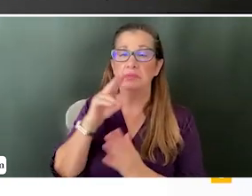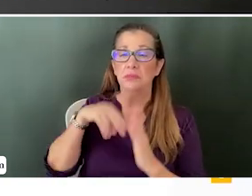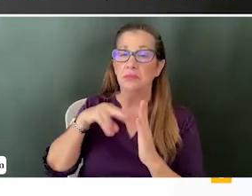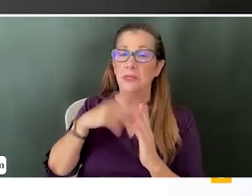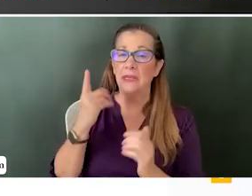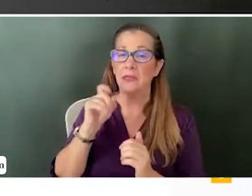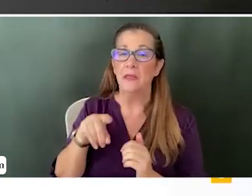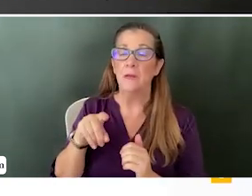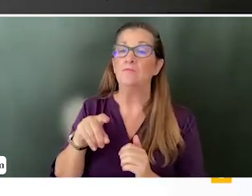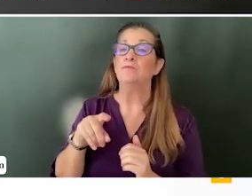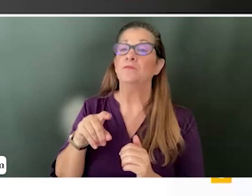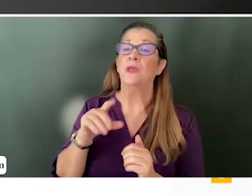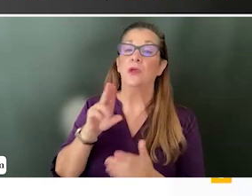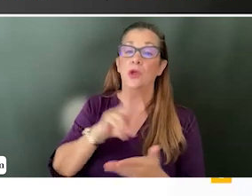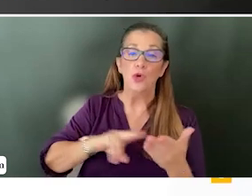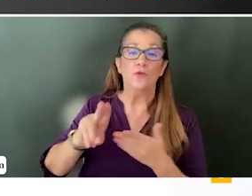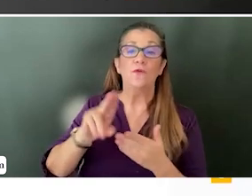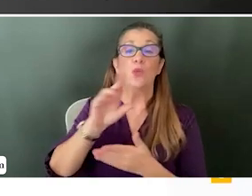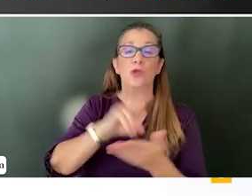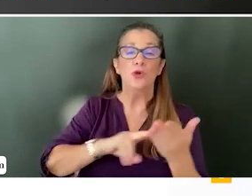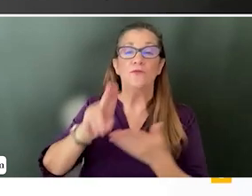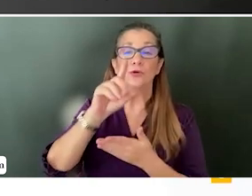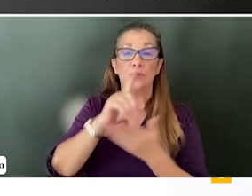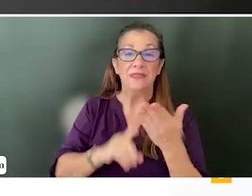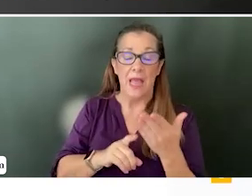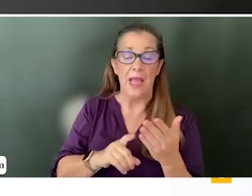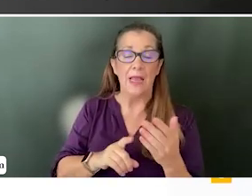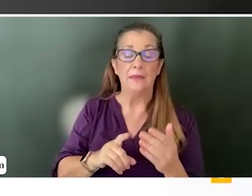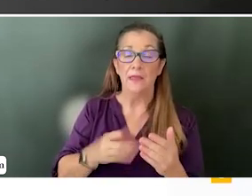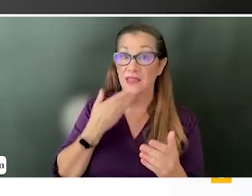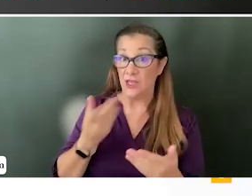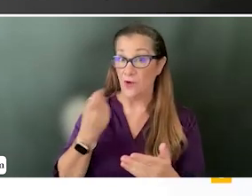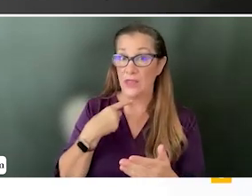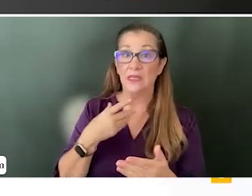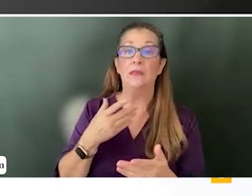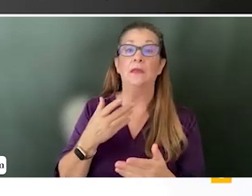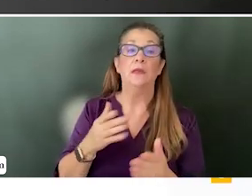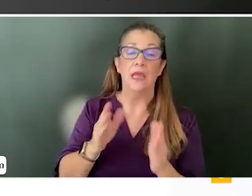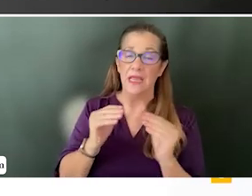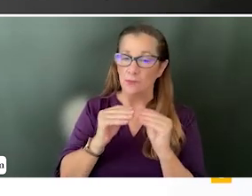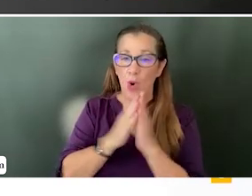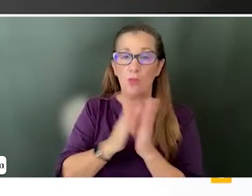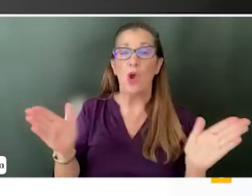By definition, universal design. Um, thank you, Henry, for that question is much broader than visual impairments.